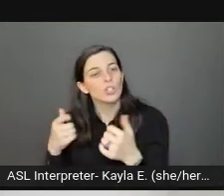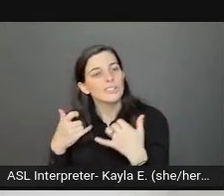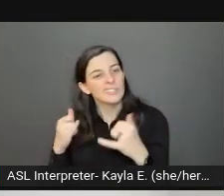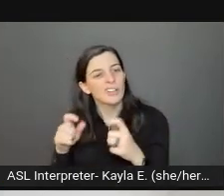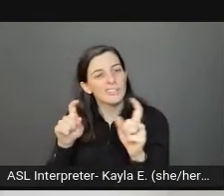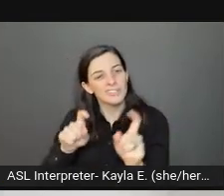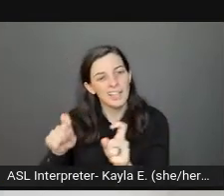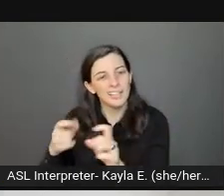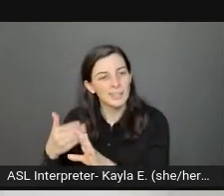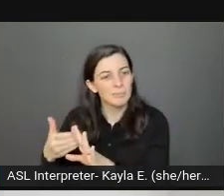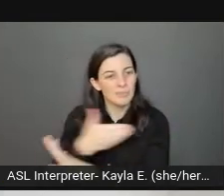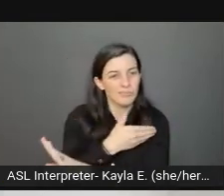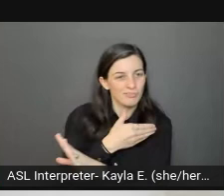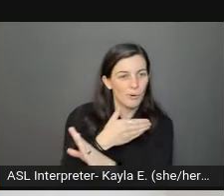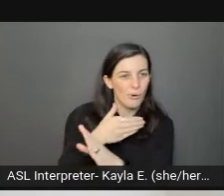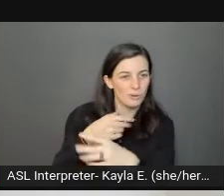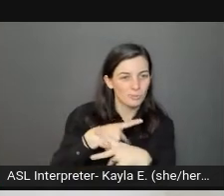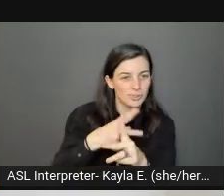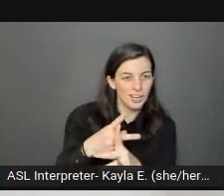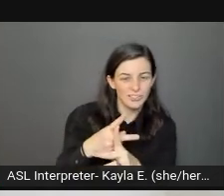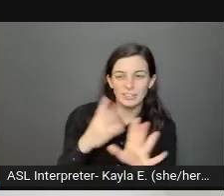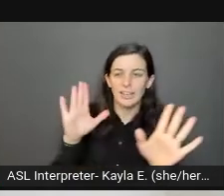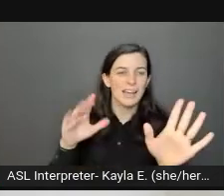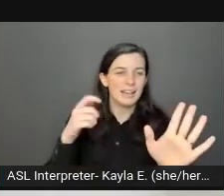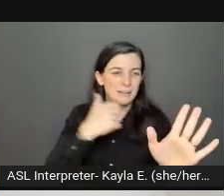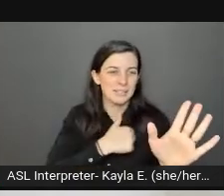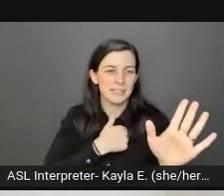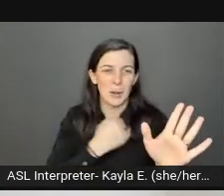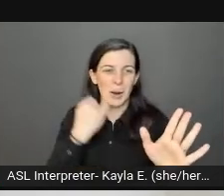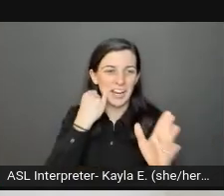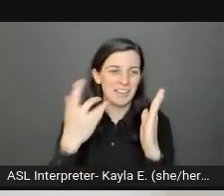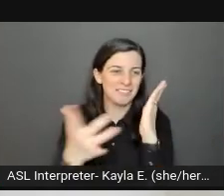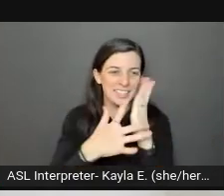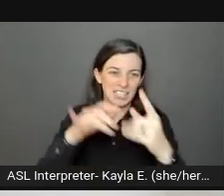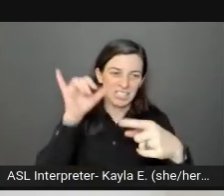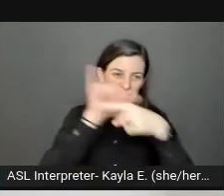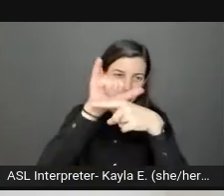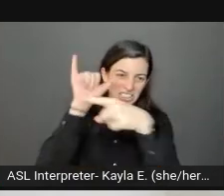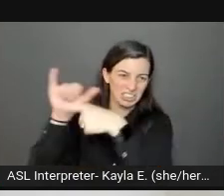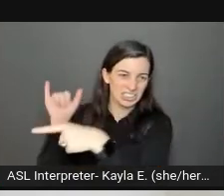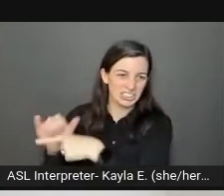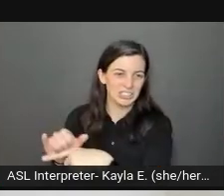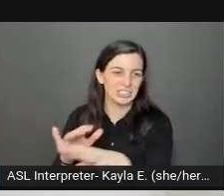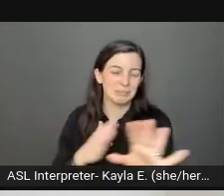I hope I haven't lost anyone yet. If it's a little too technical, I'm happy to slow down afterwards and answer your questions.